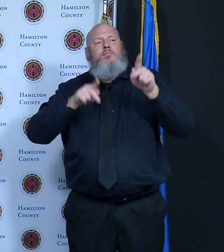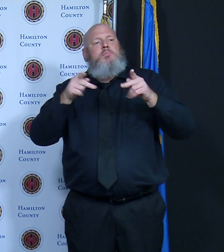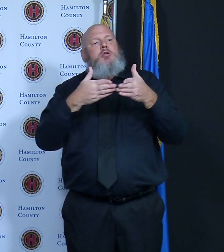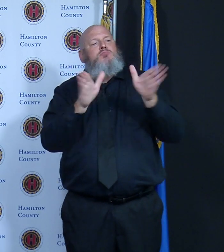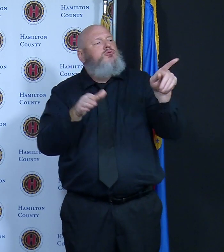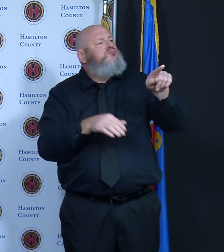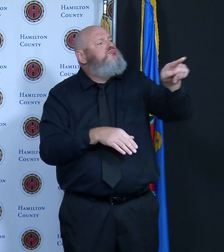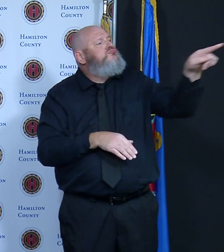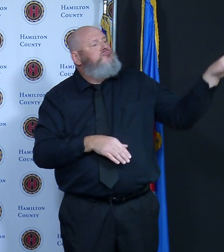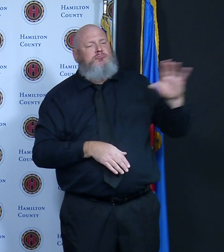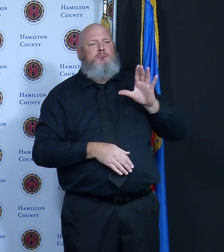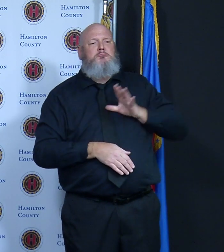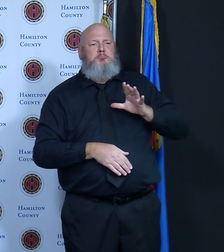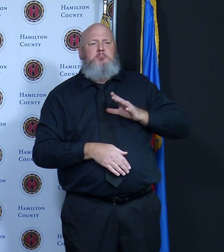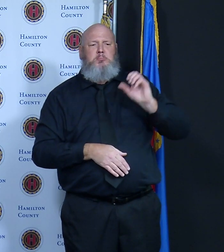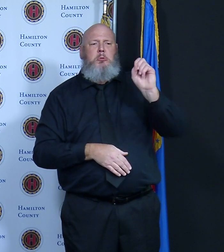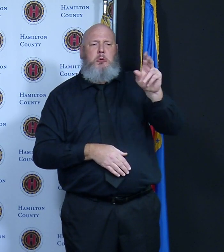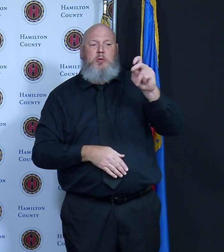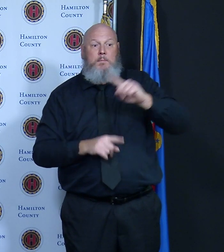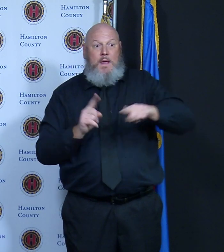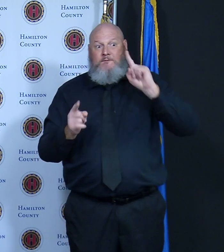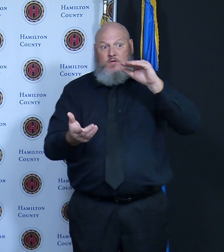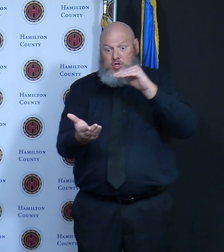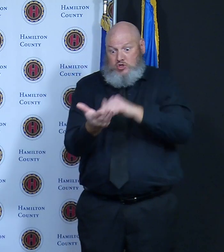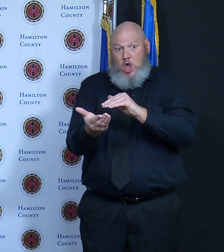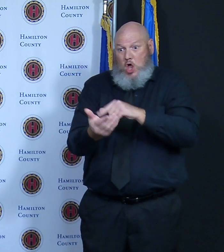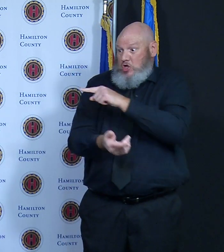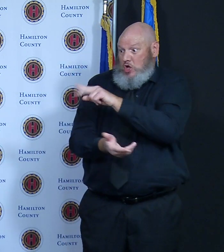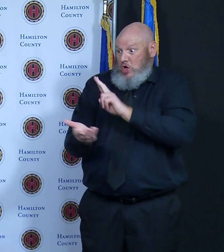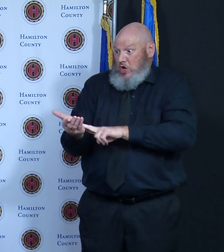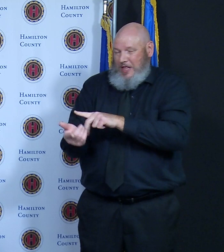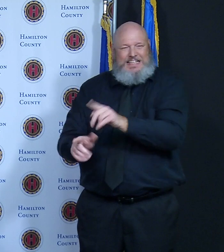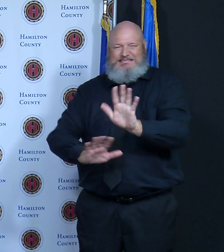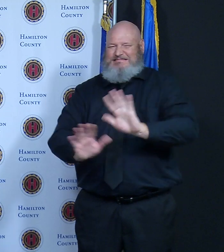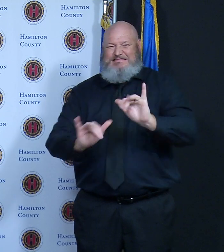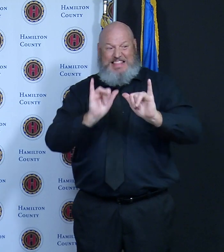do we have and how much what criteria do you have for the donations so the